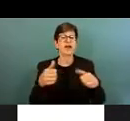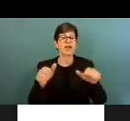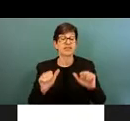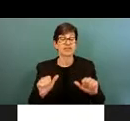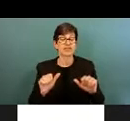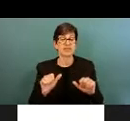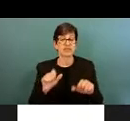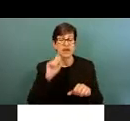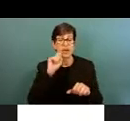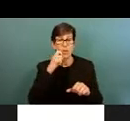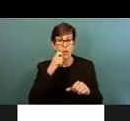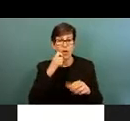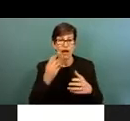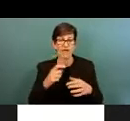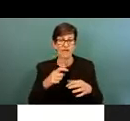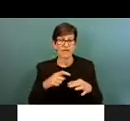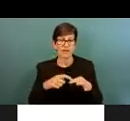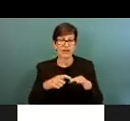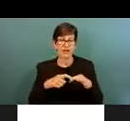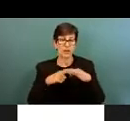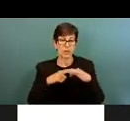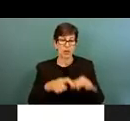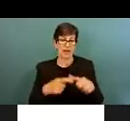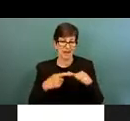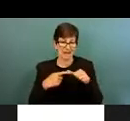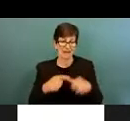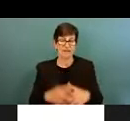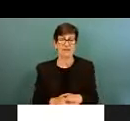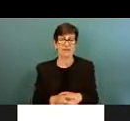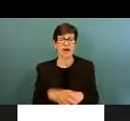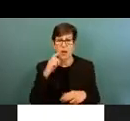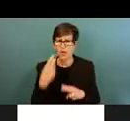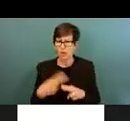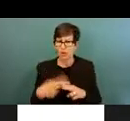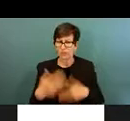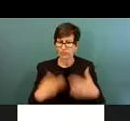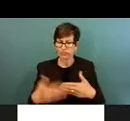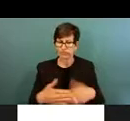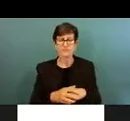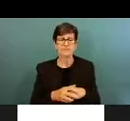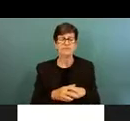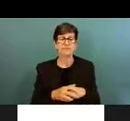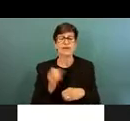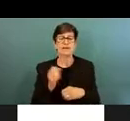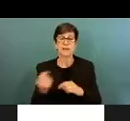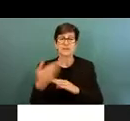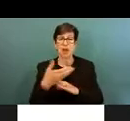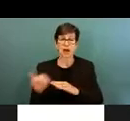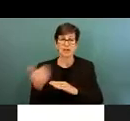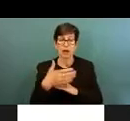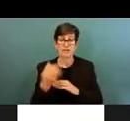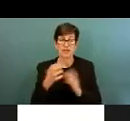a Q&A. I'll move pretty quickly. And some of the slides do have quite a bit of data